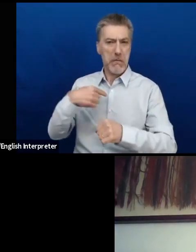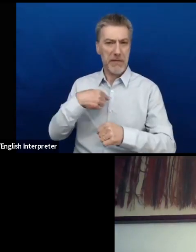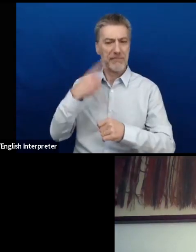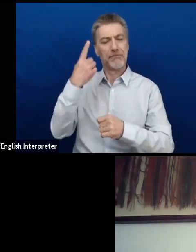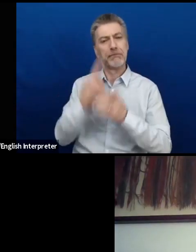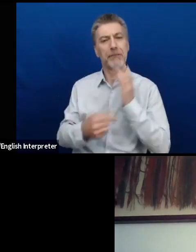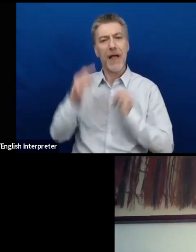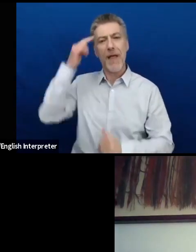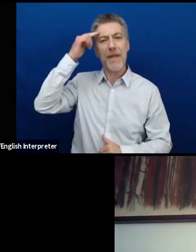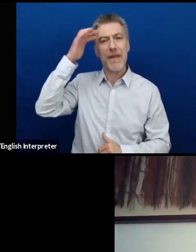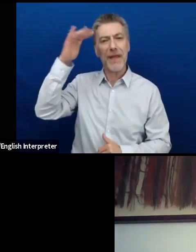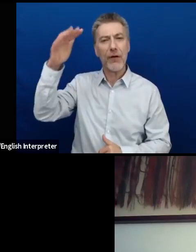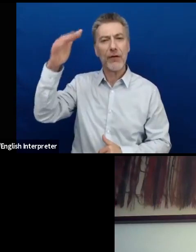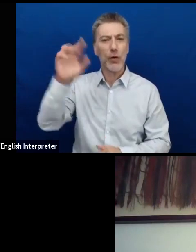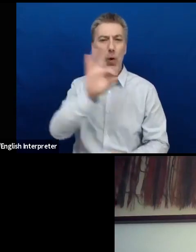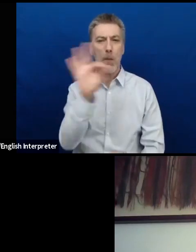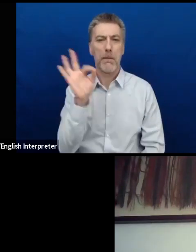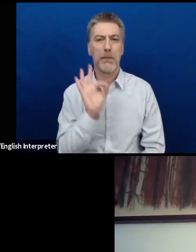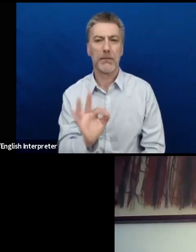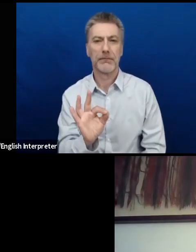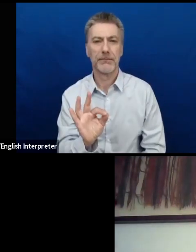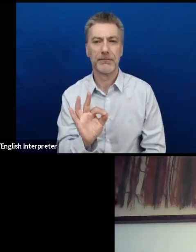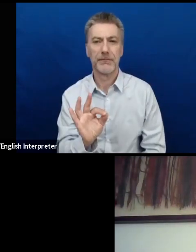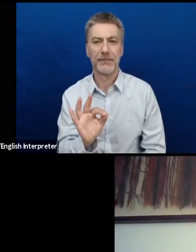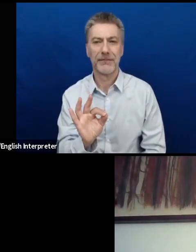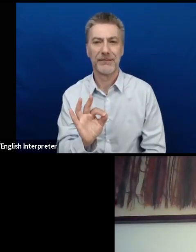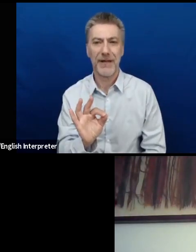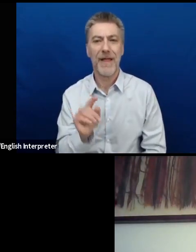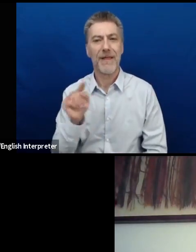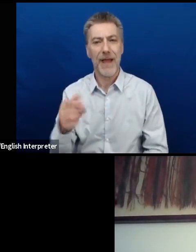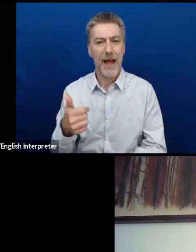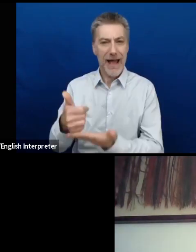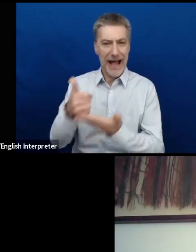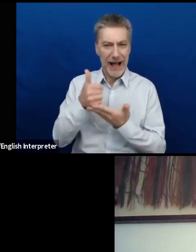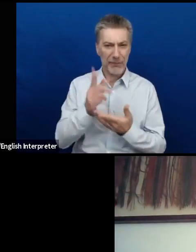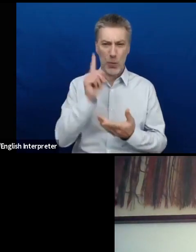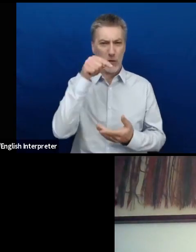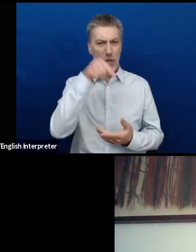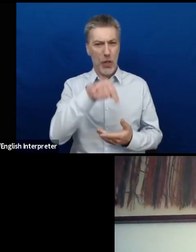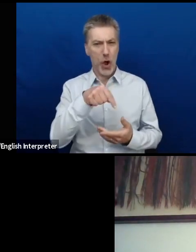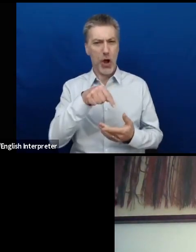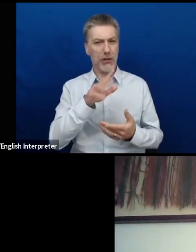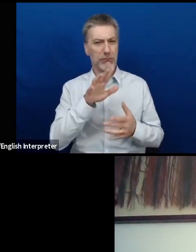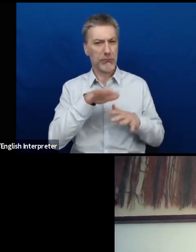Yes, very true . So our next question comes from